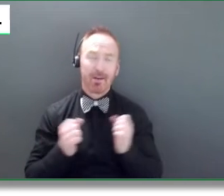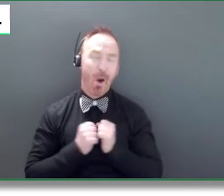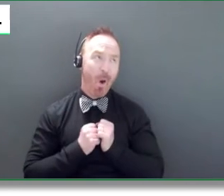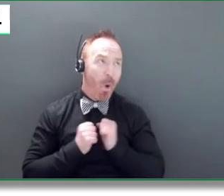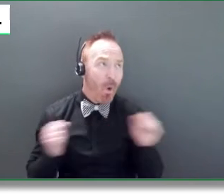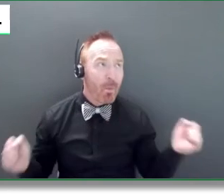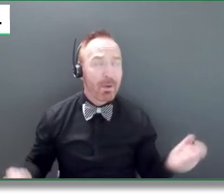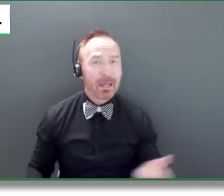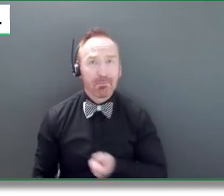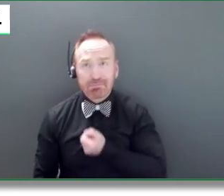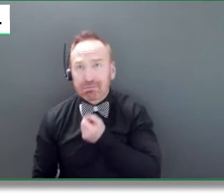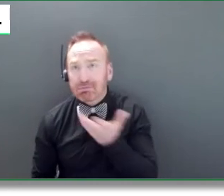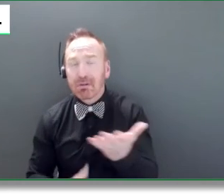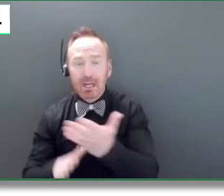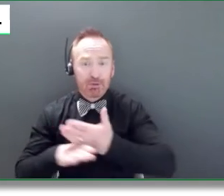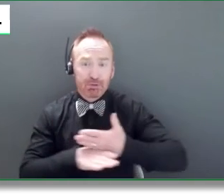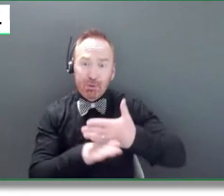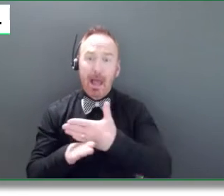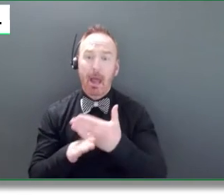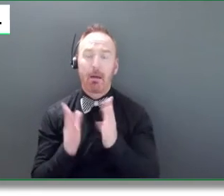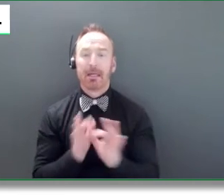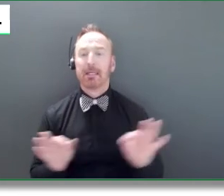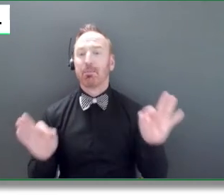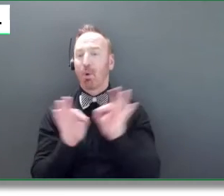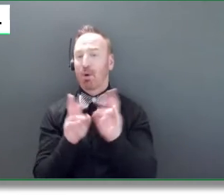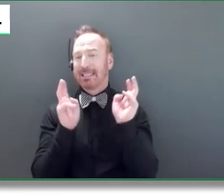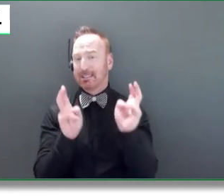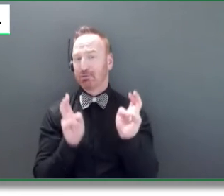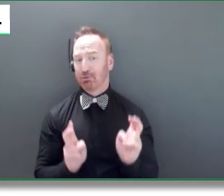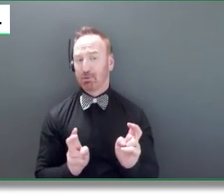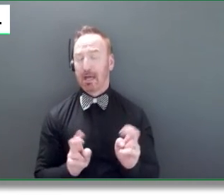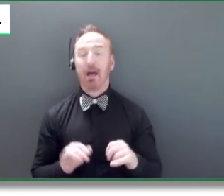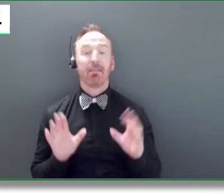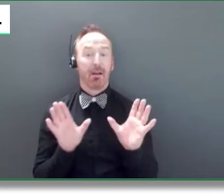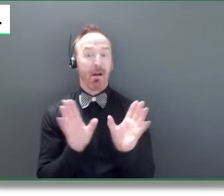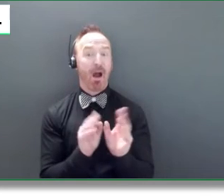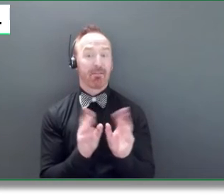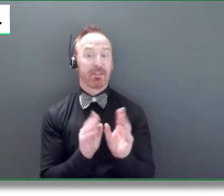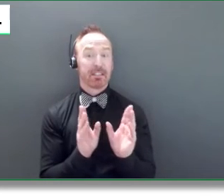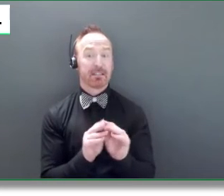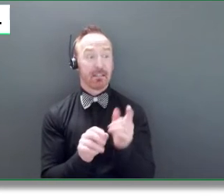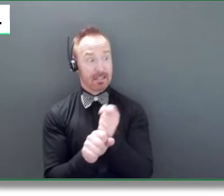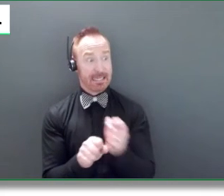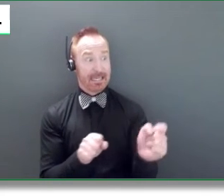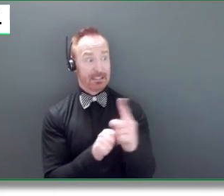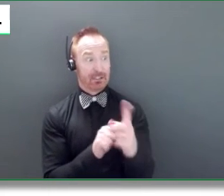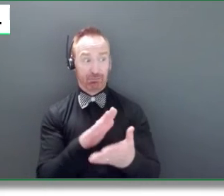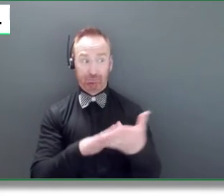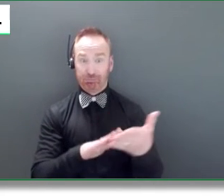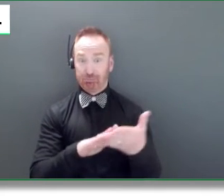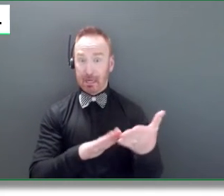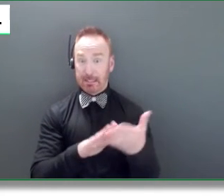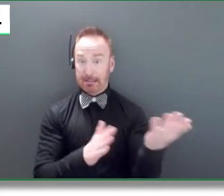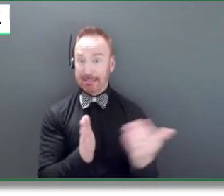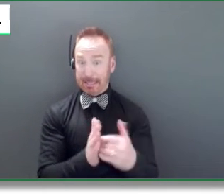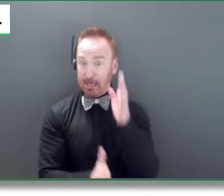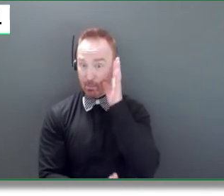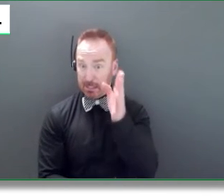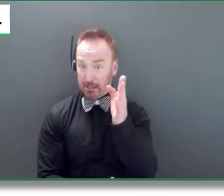important issues. We will be running this conference again next year. If if you have suggestions on how we can improve it, we'd love to hear from you.